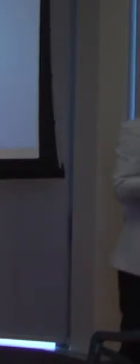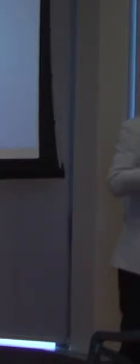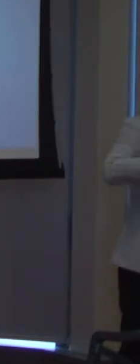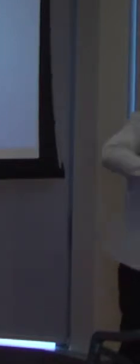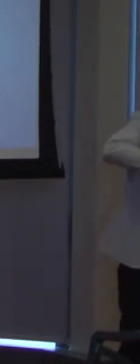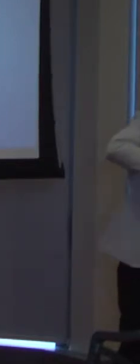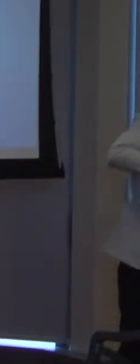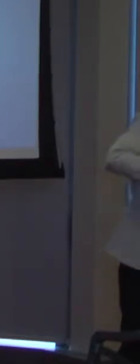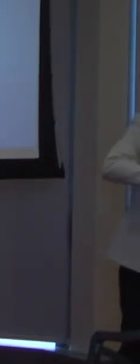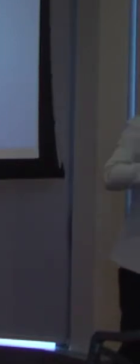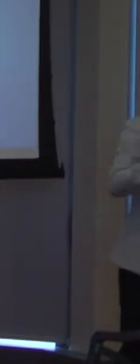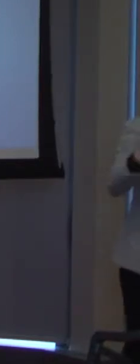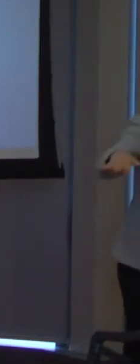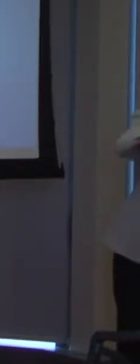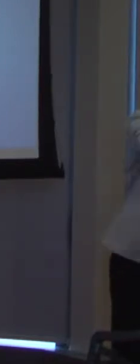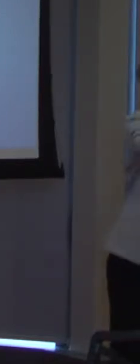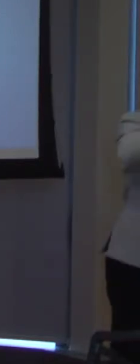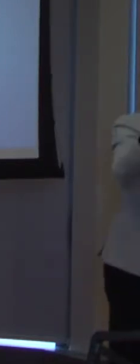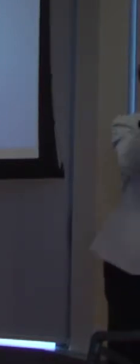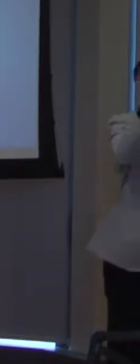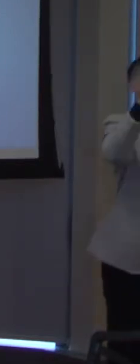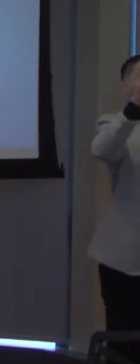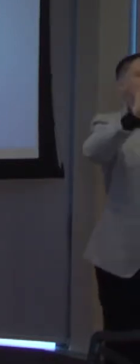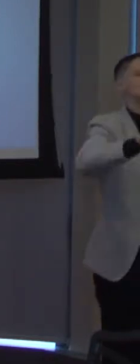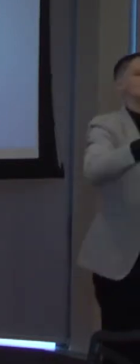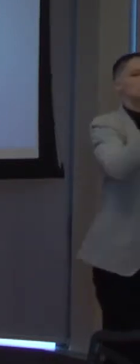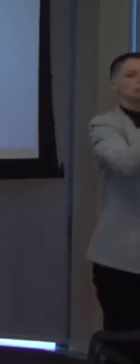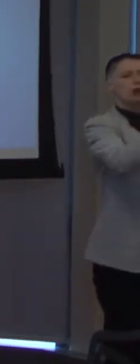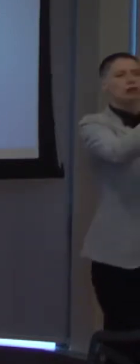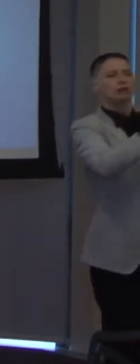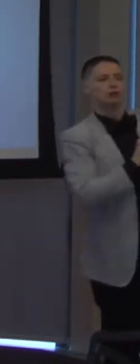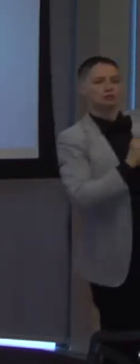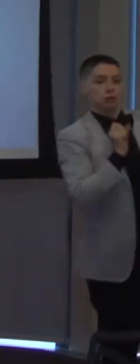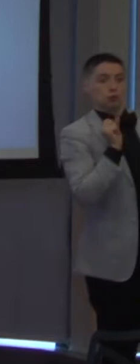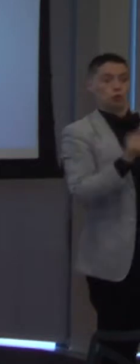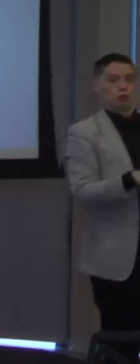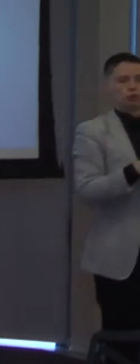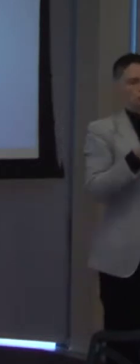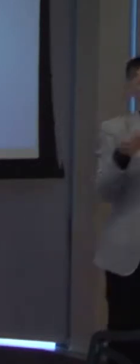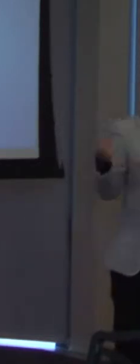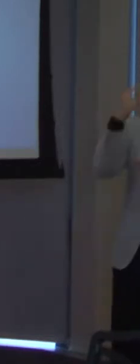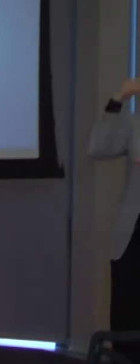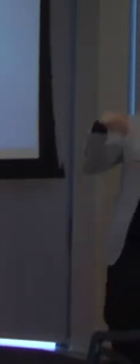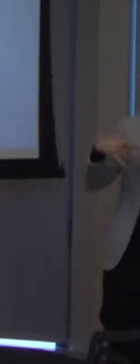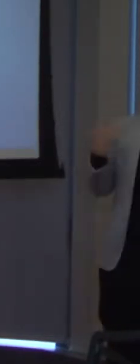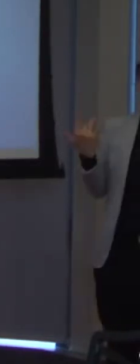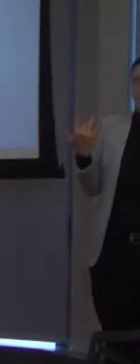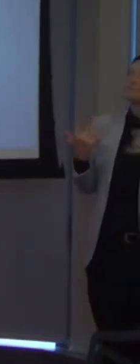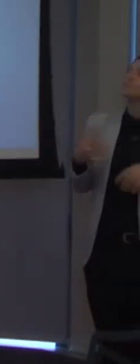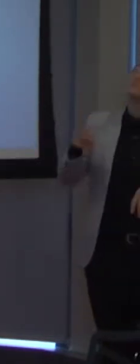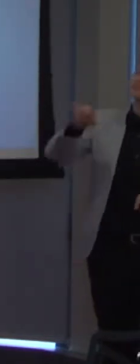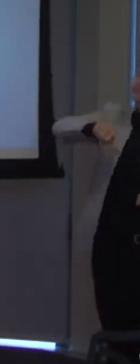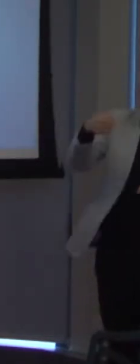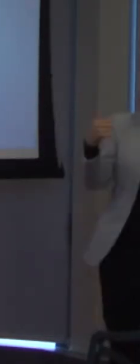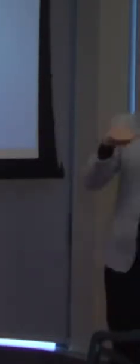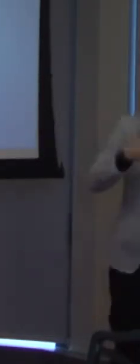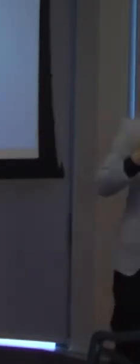grants, scholarships, to kind of see where it would come. Another challenge with finances is gonna really how to be to market.